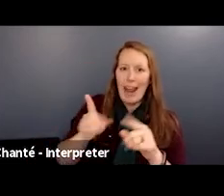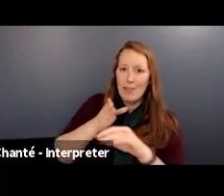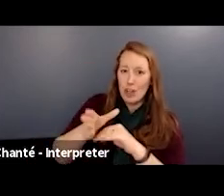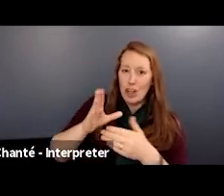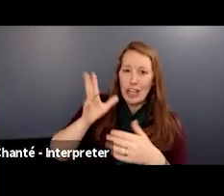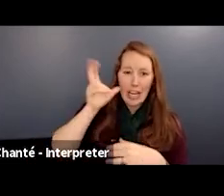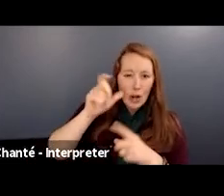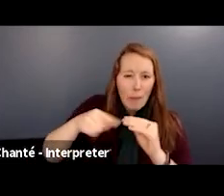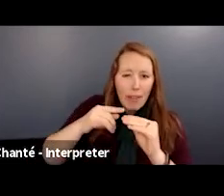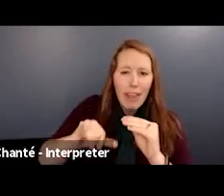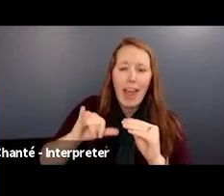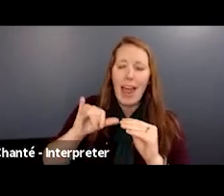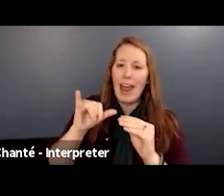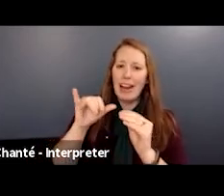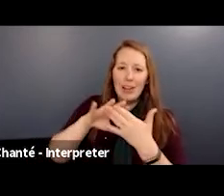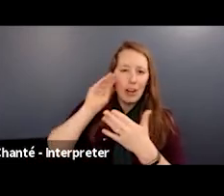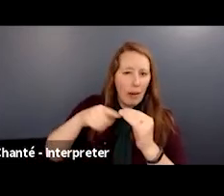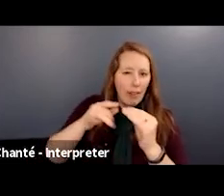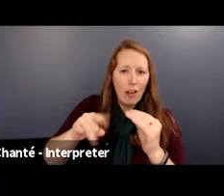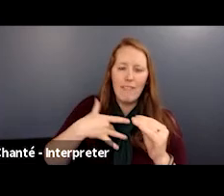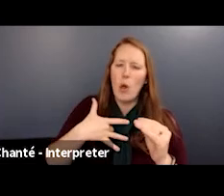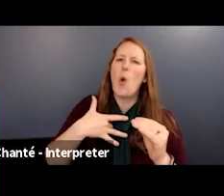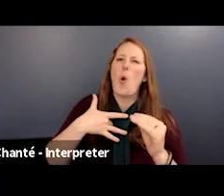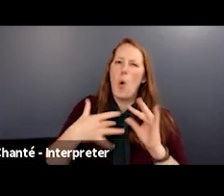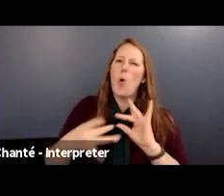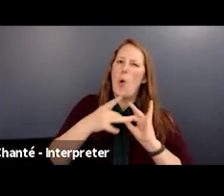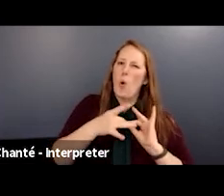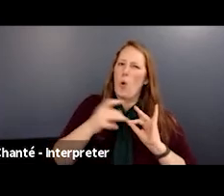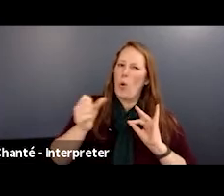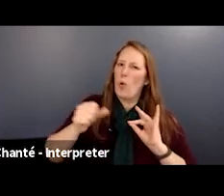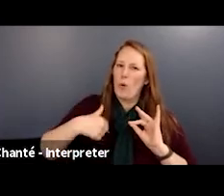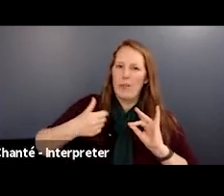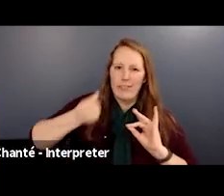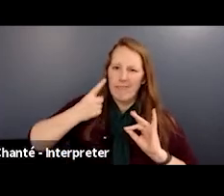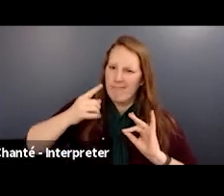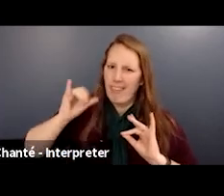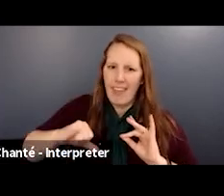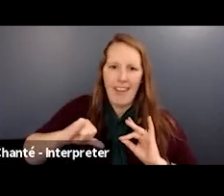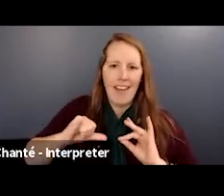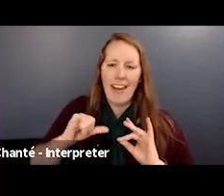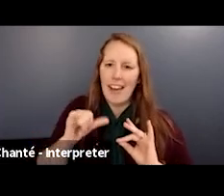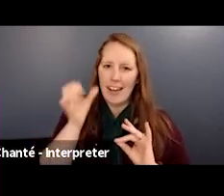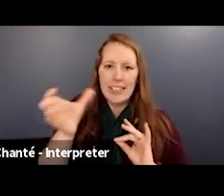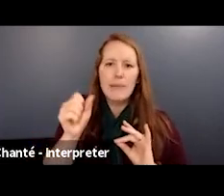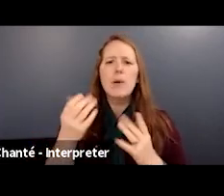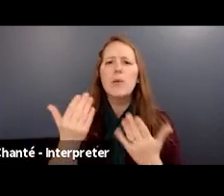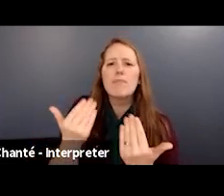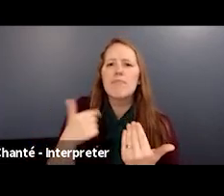you truly identify with this concept. I'd like to know, how was your experience growing up,